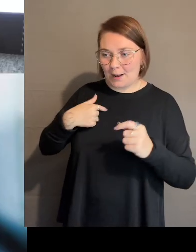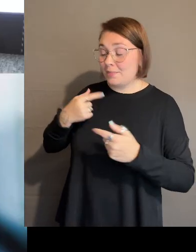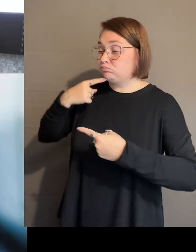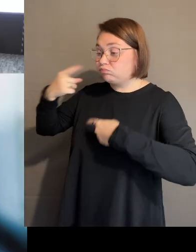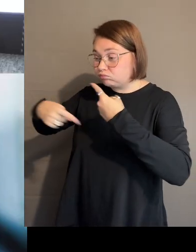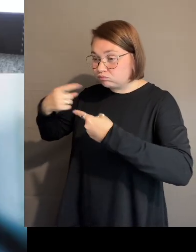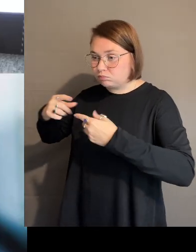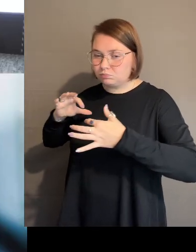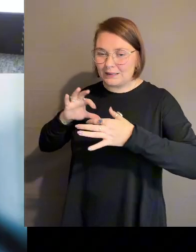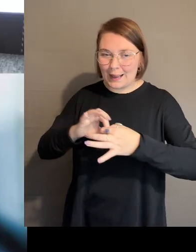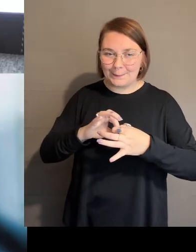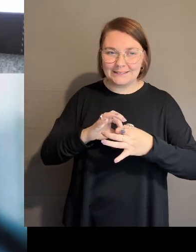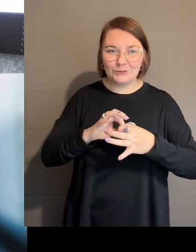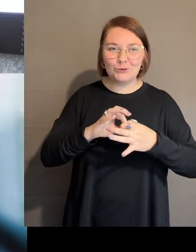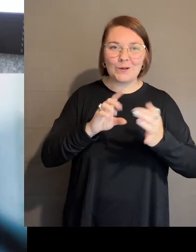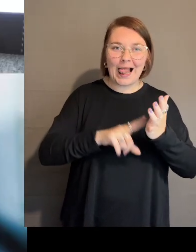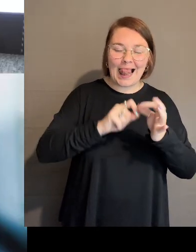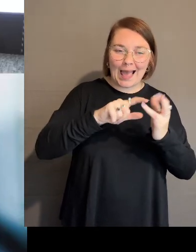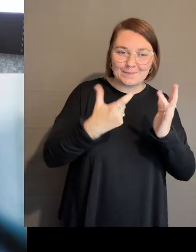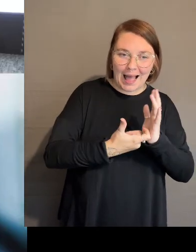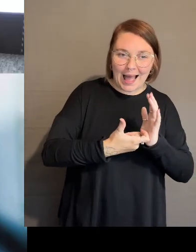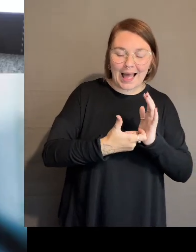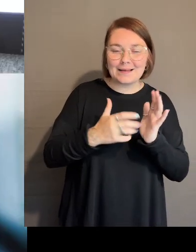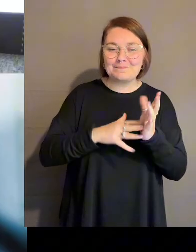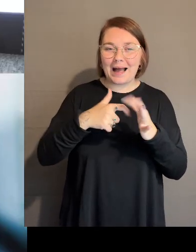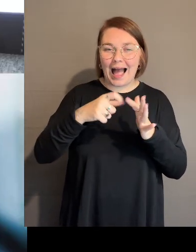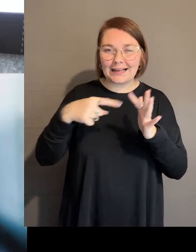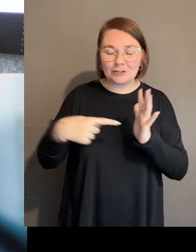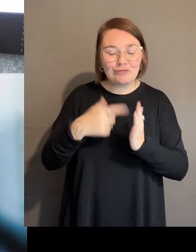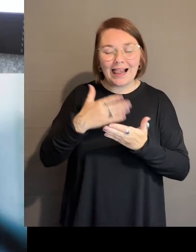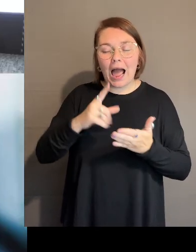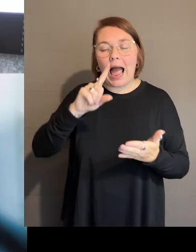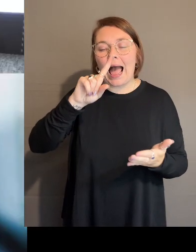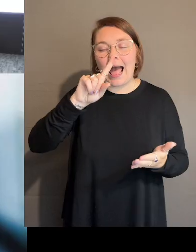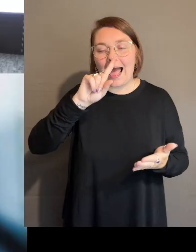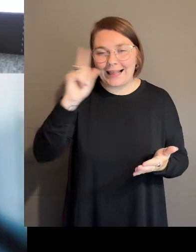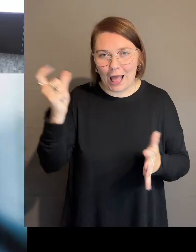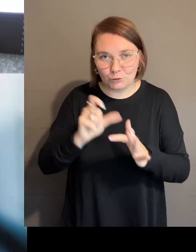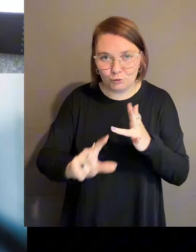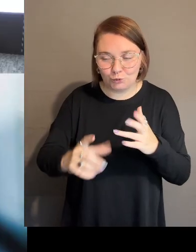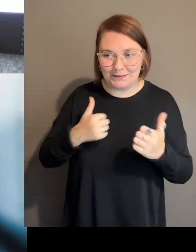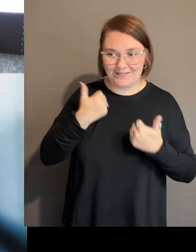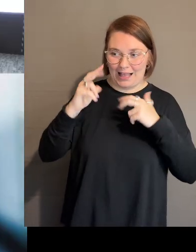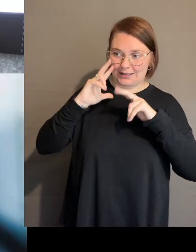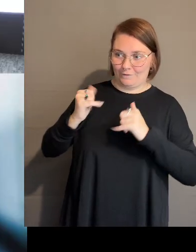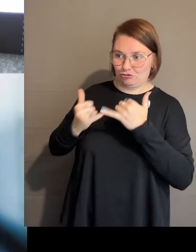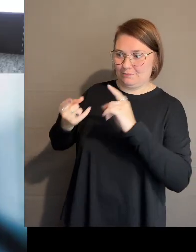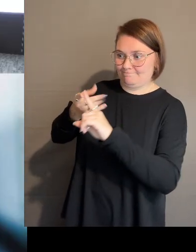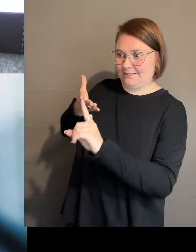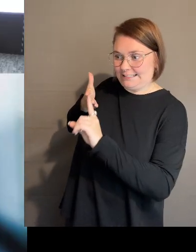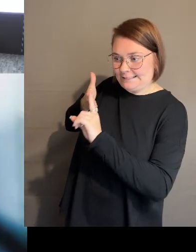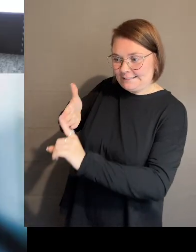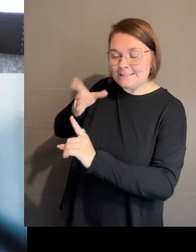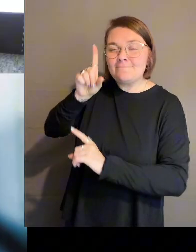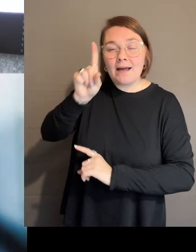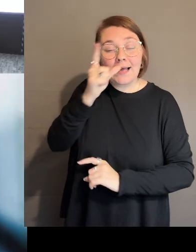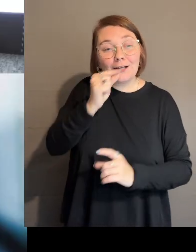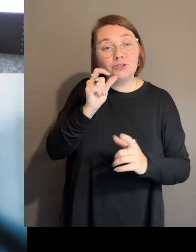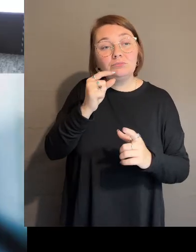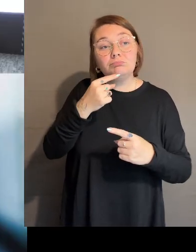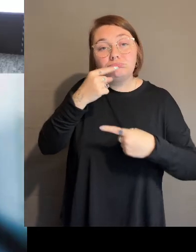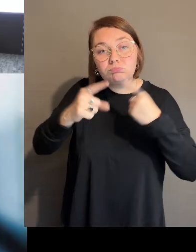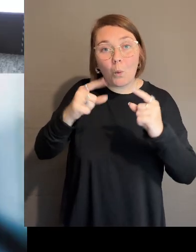labor markets and things, and I can't really do that with the studies that we've done, but I can tell you what we have done.